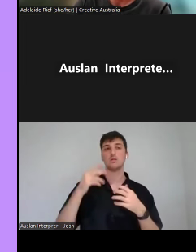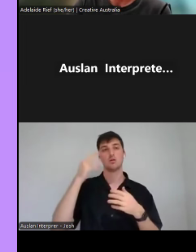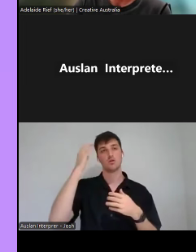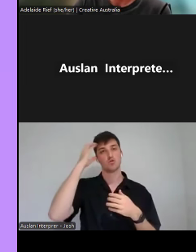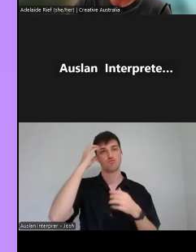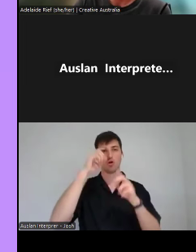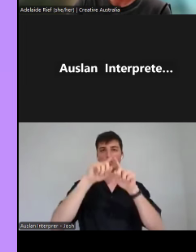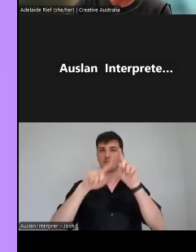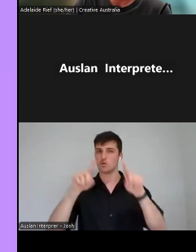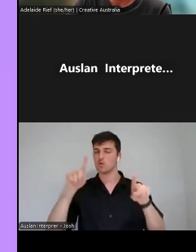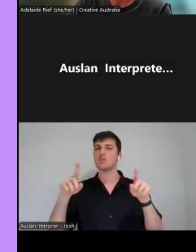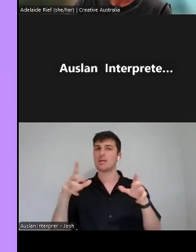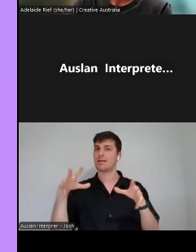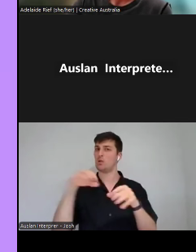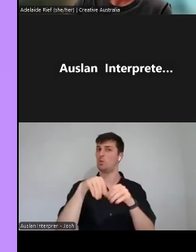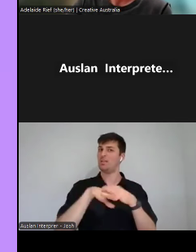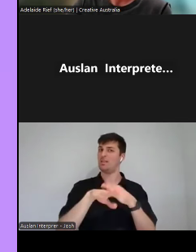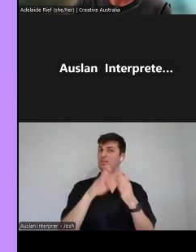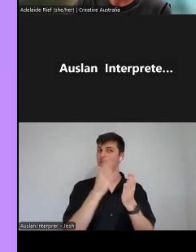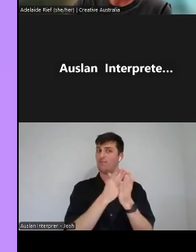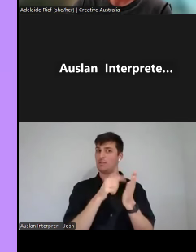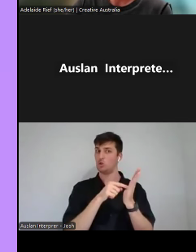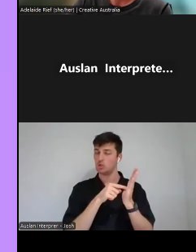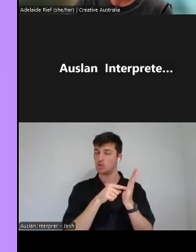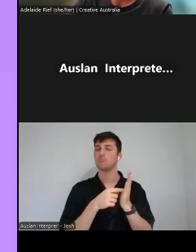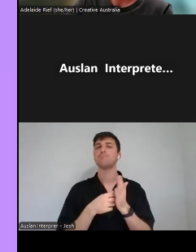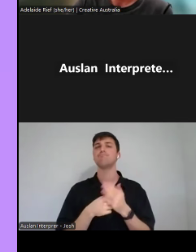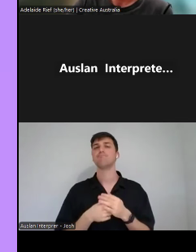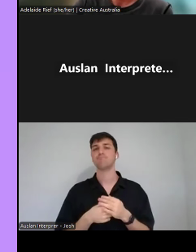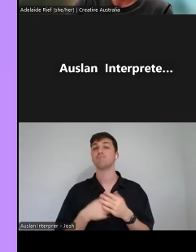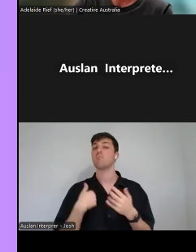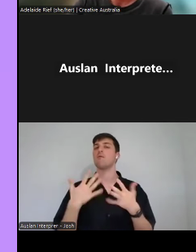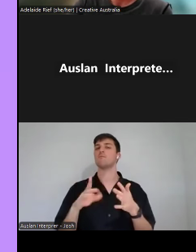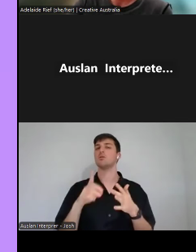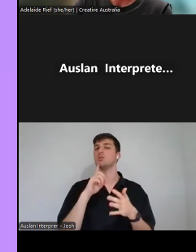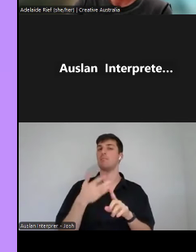are included in that definition. As I said earlier in the presentation, we acknowledge that